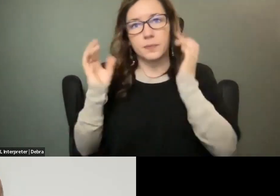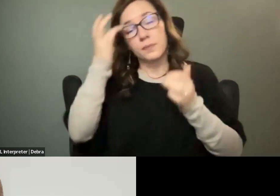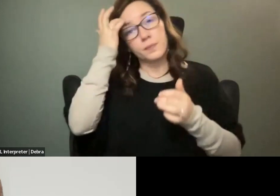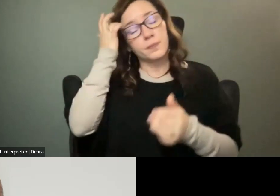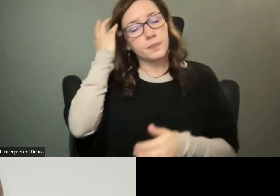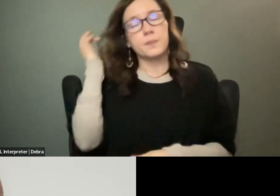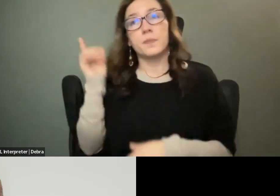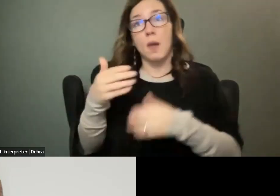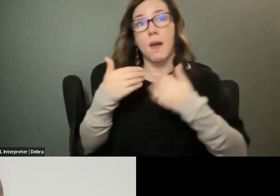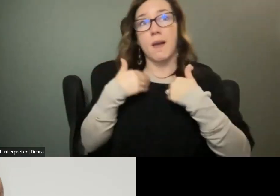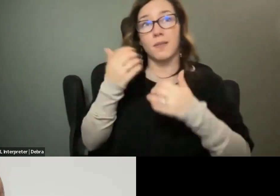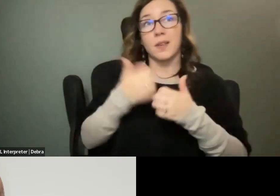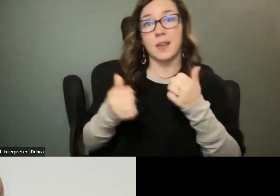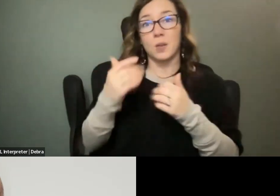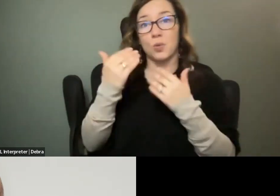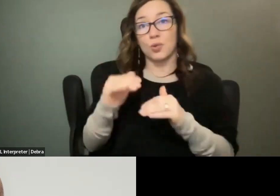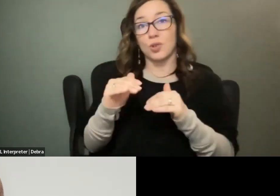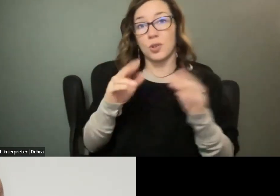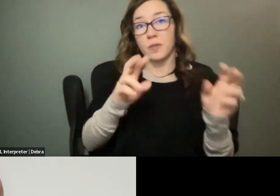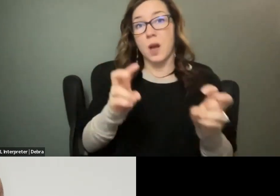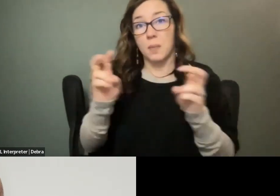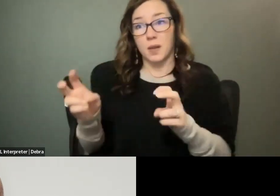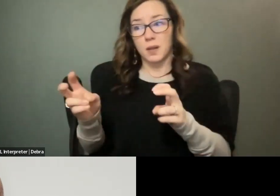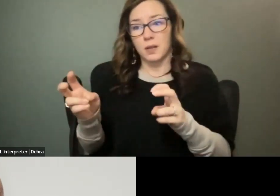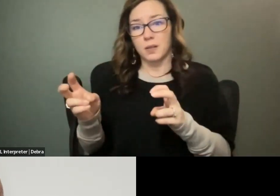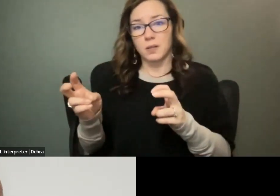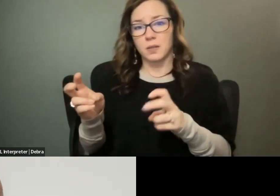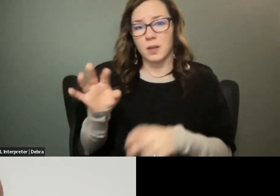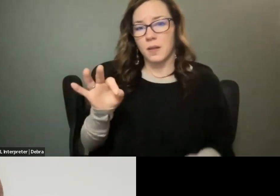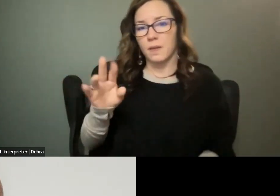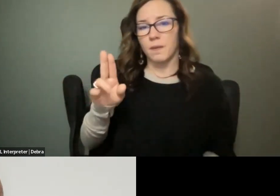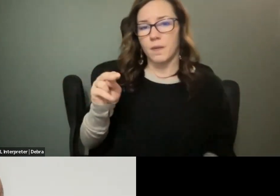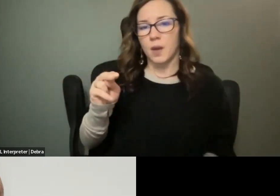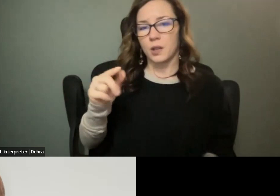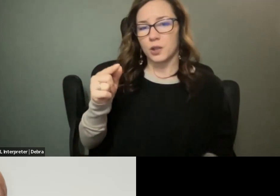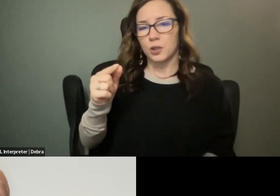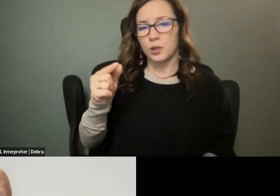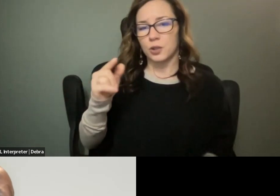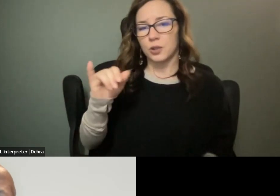have any restriction of topics such as